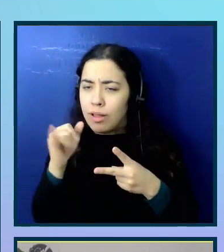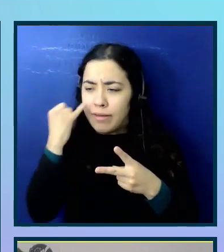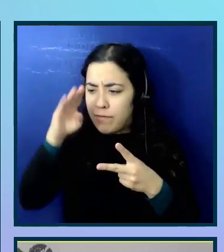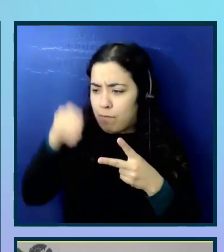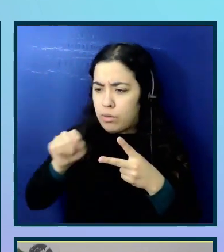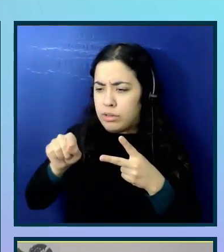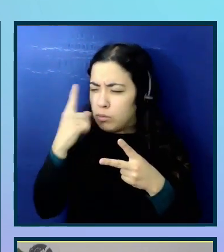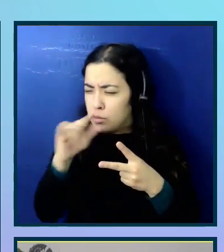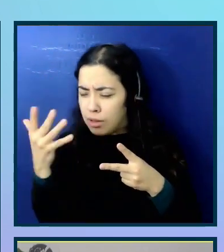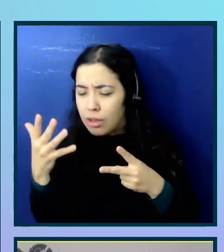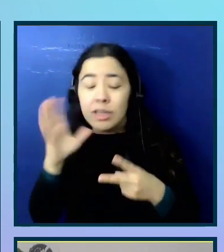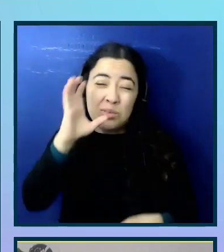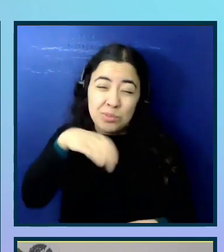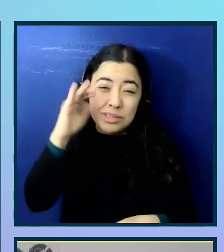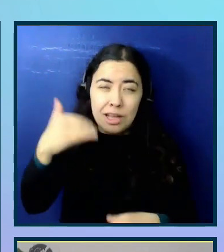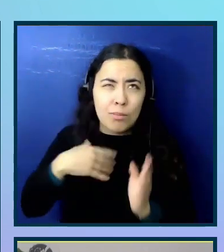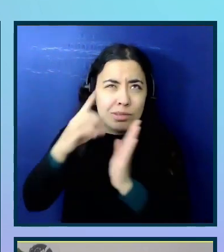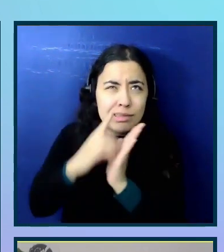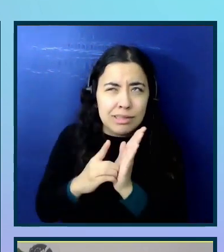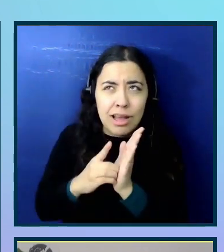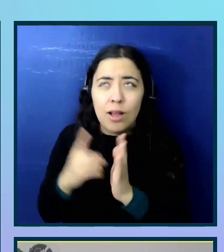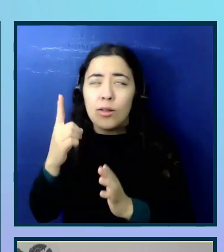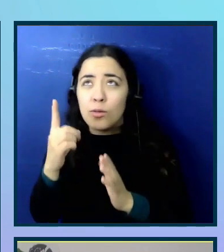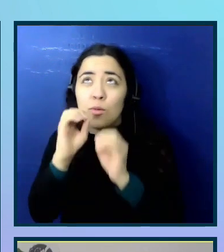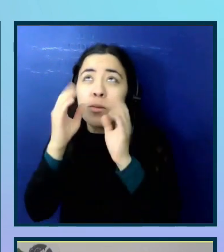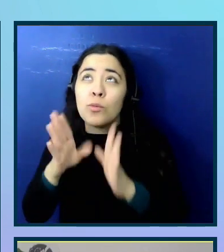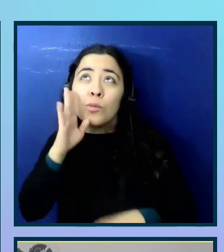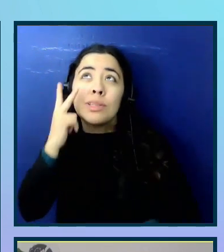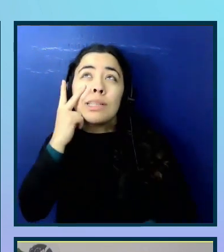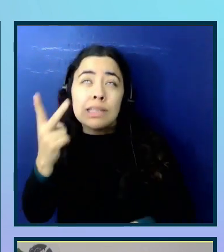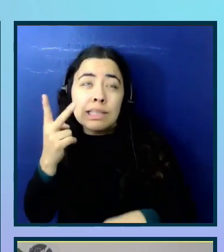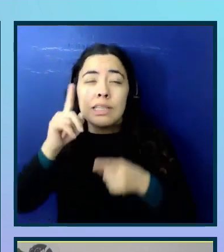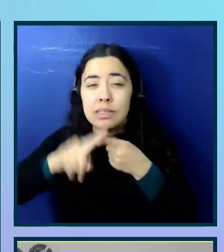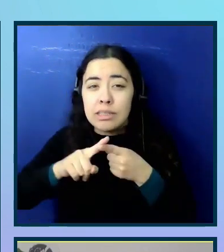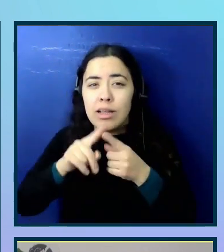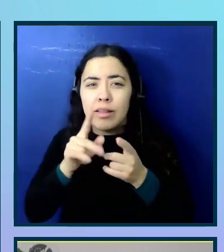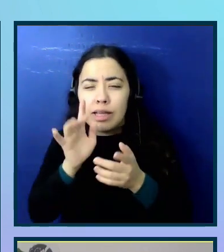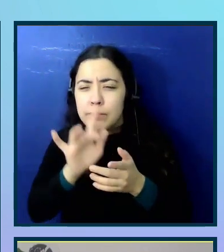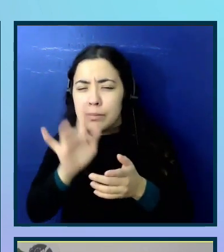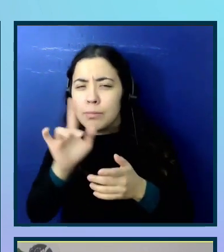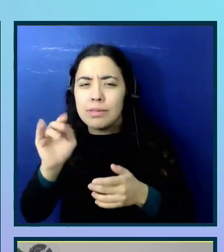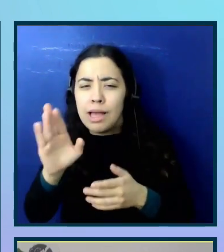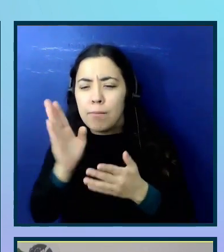I'm going to design something that no one is going to see until they tap through the page but still it's something you can document.